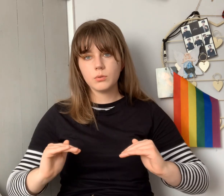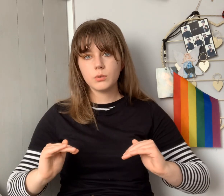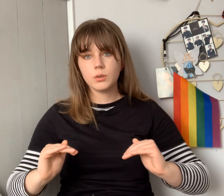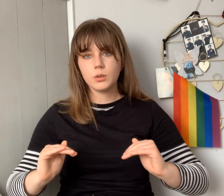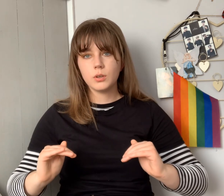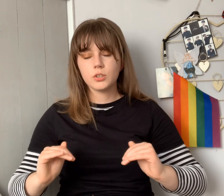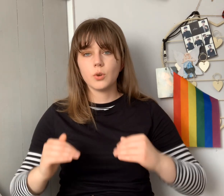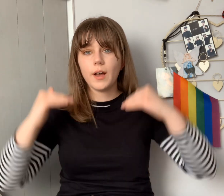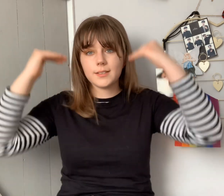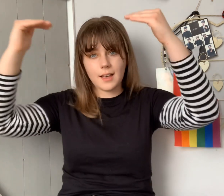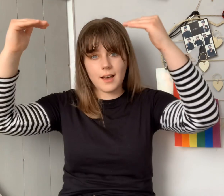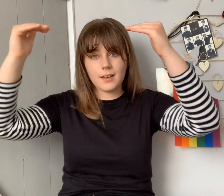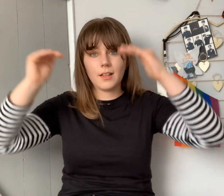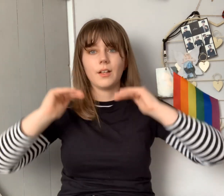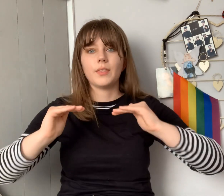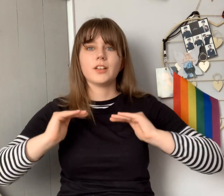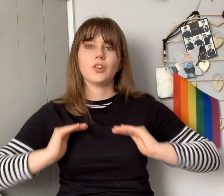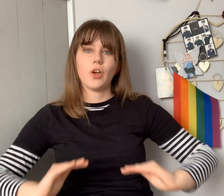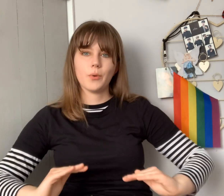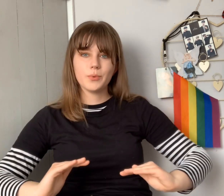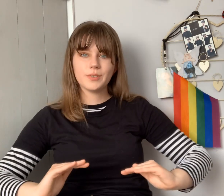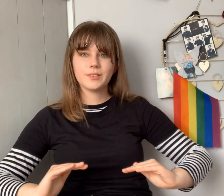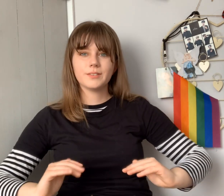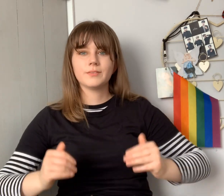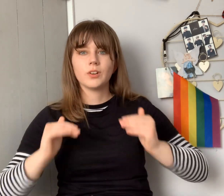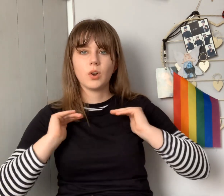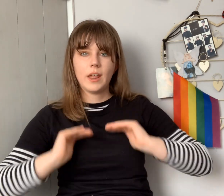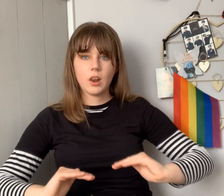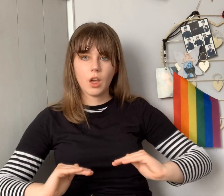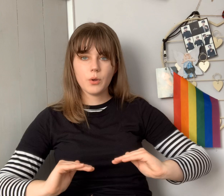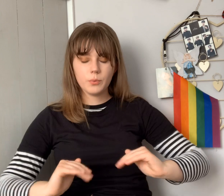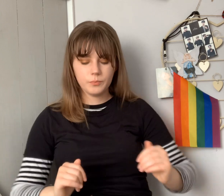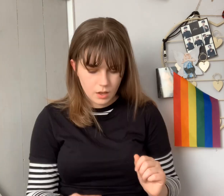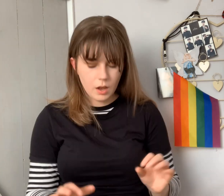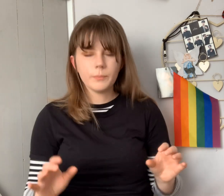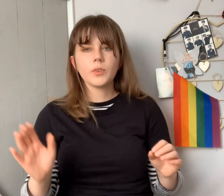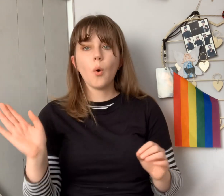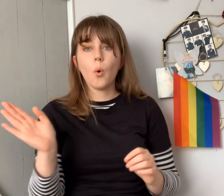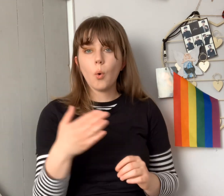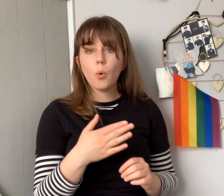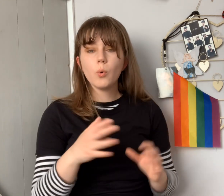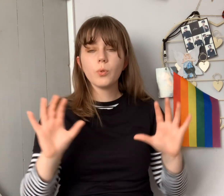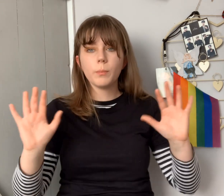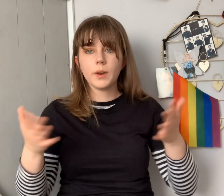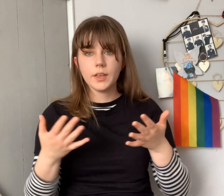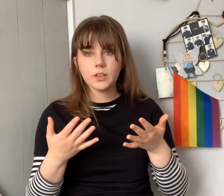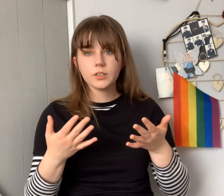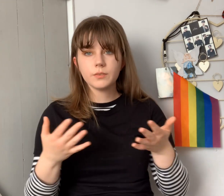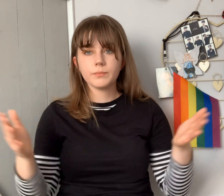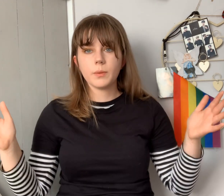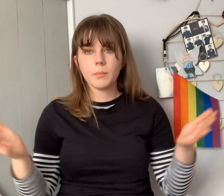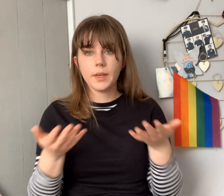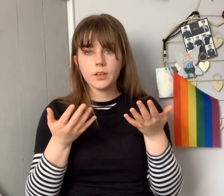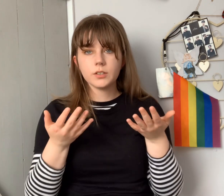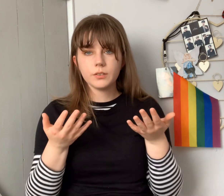So that's high and that's low Ah "All the playas"